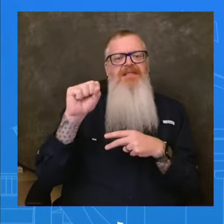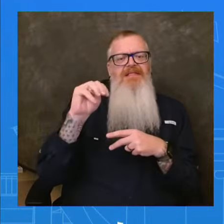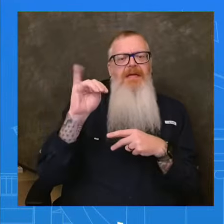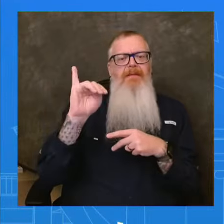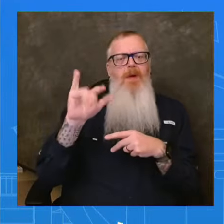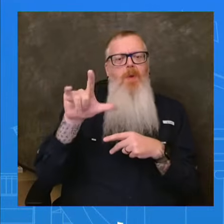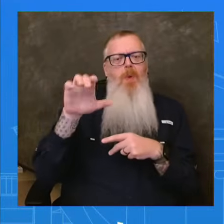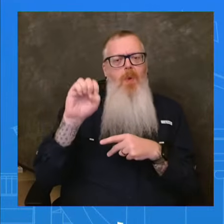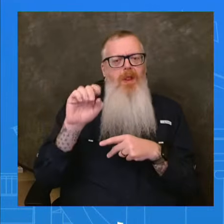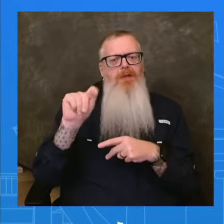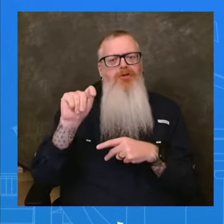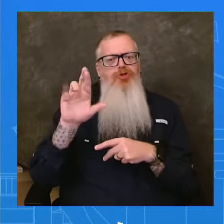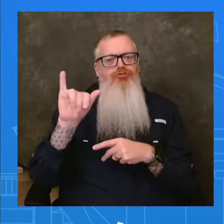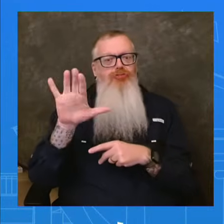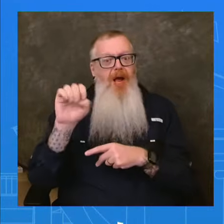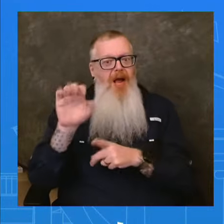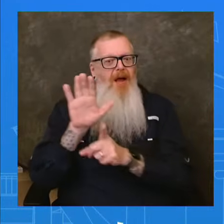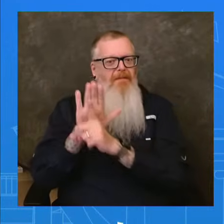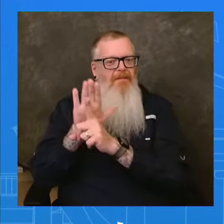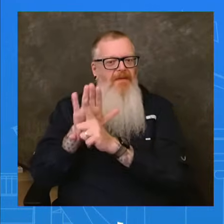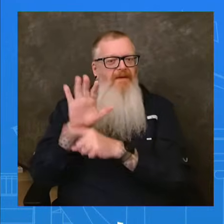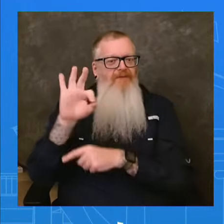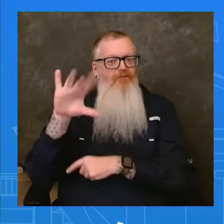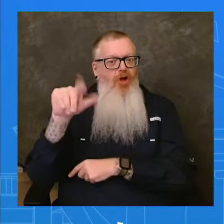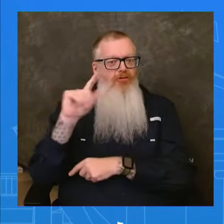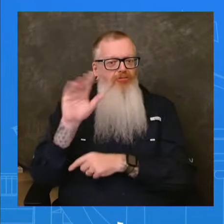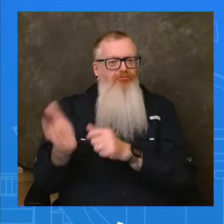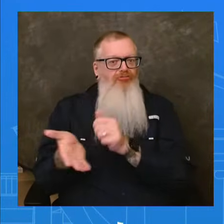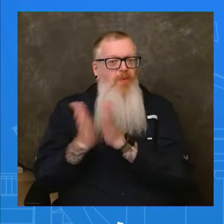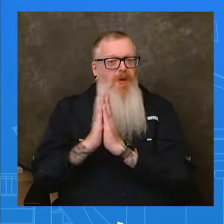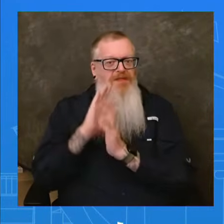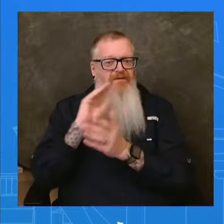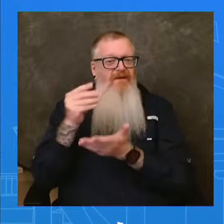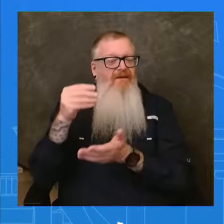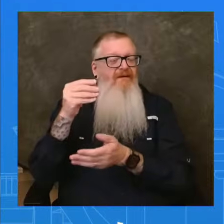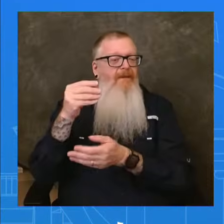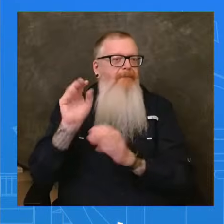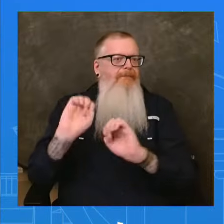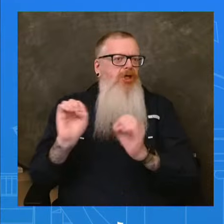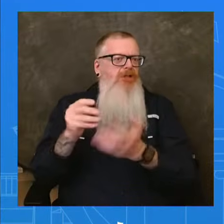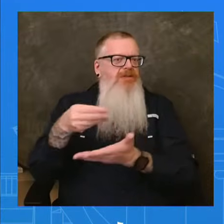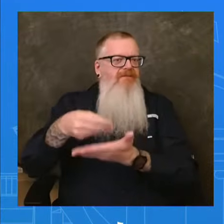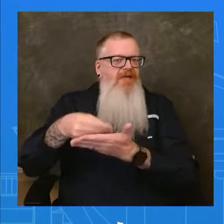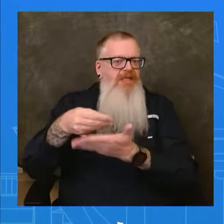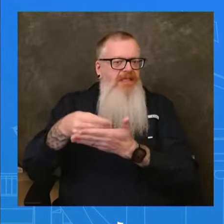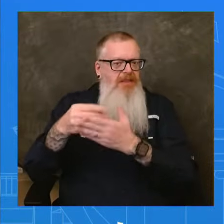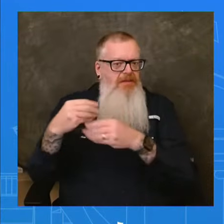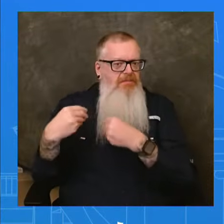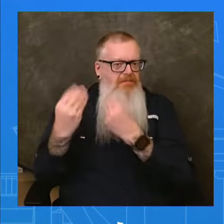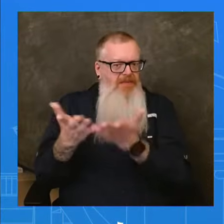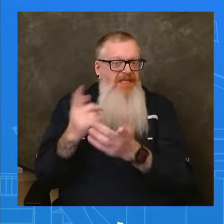He directed his team to keep working to increase the size and presence of our efforts as we prepare for Milton's landfall.